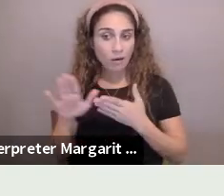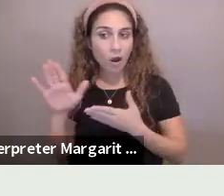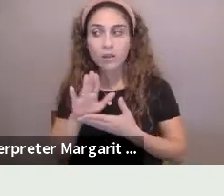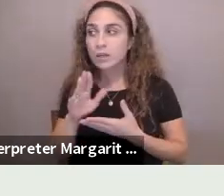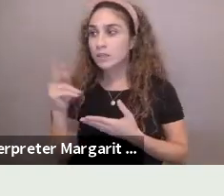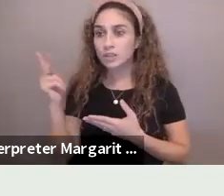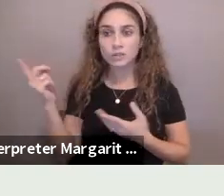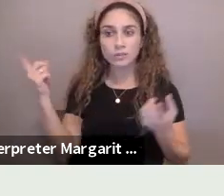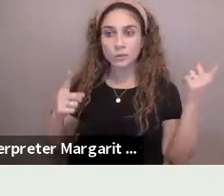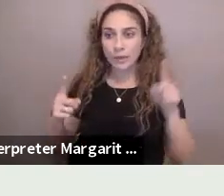Terry Brase: Yes, I am. Great.